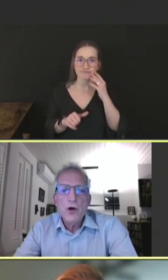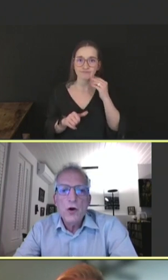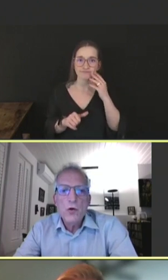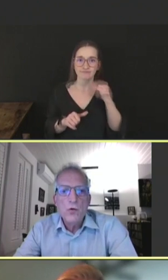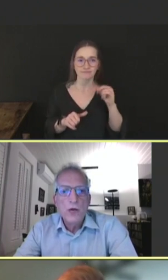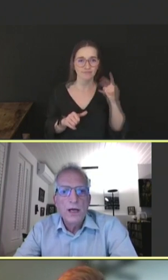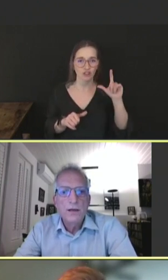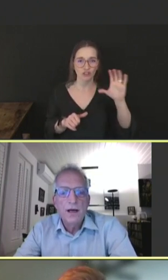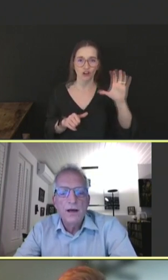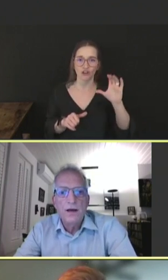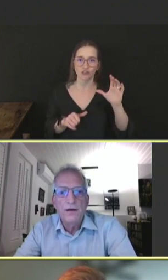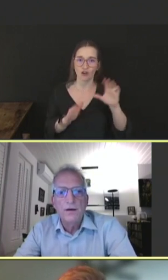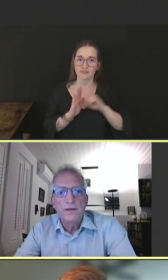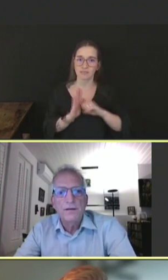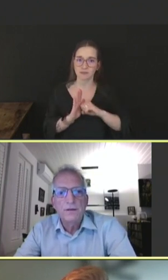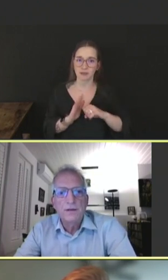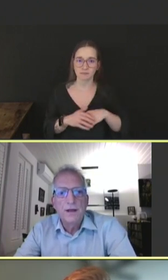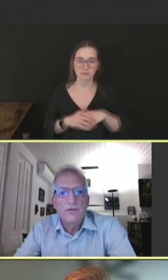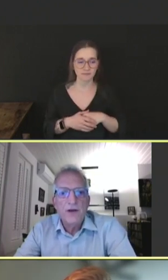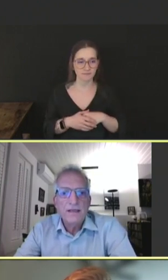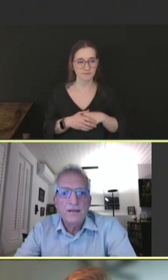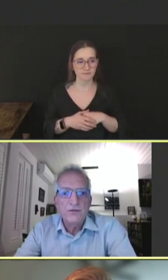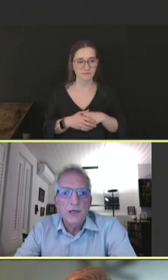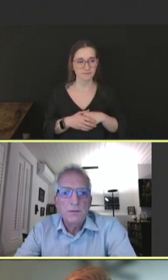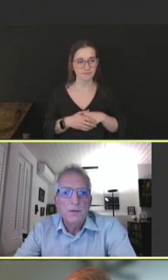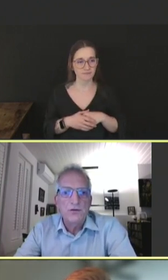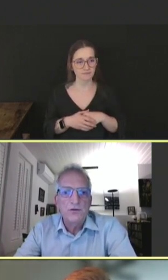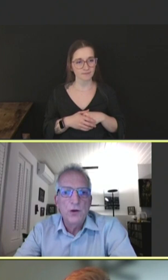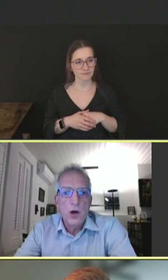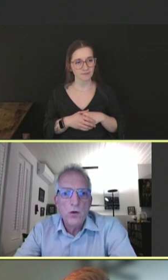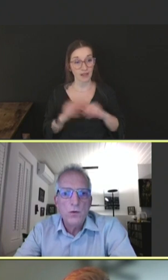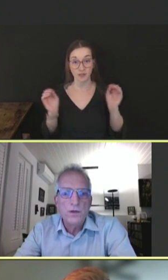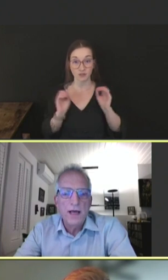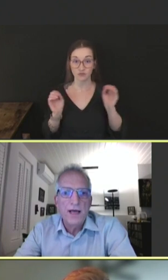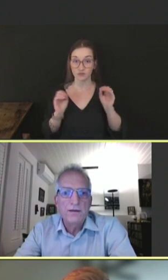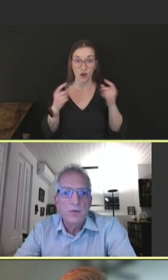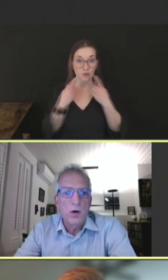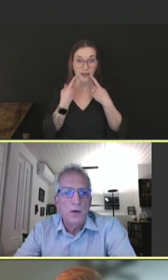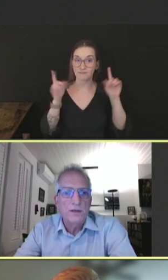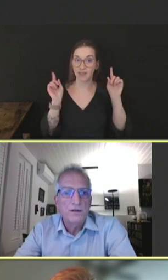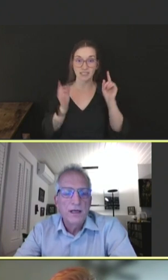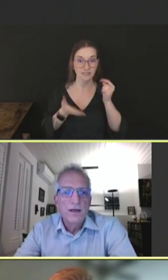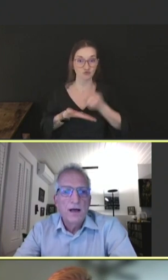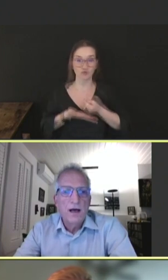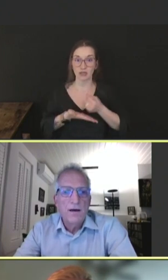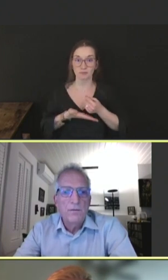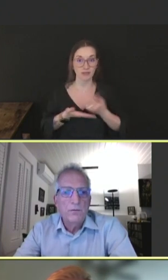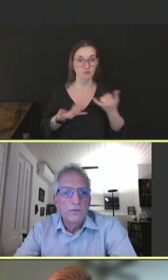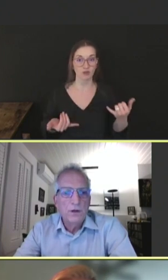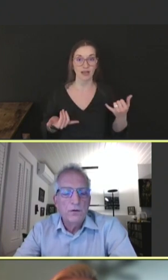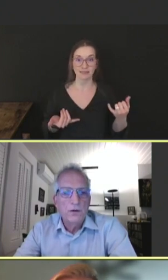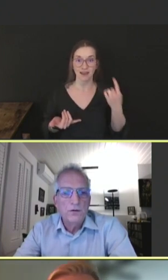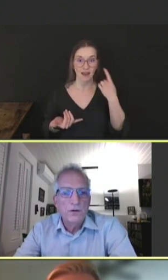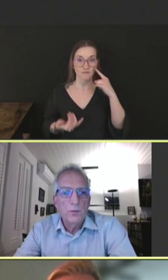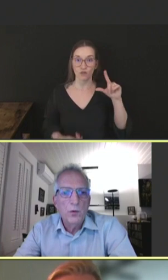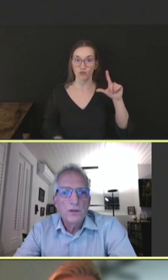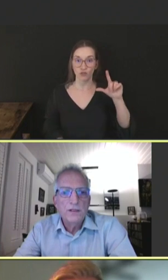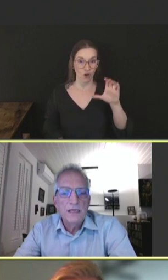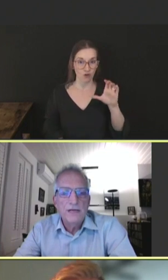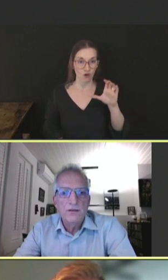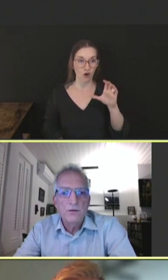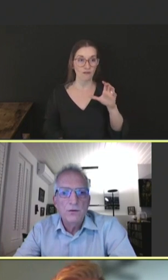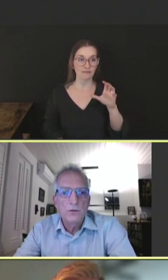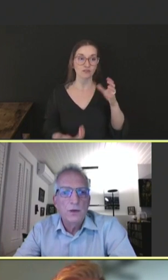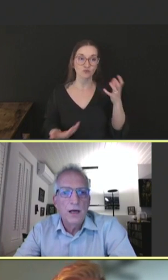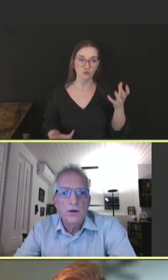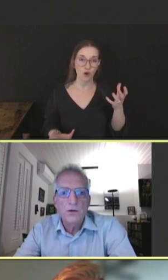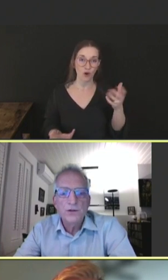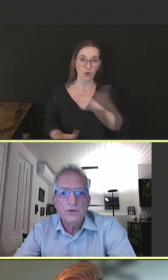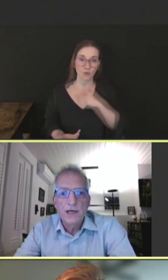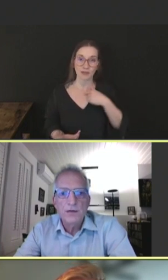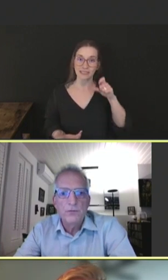are no effective treatment known at the moment, you know, the support needs to concentrate on